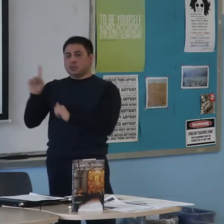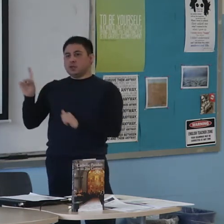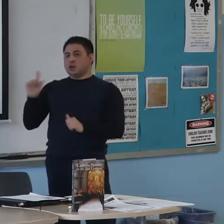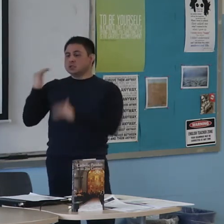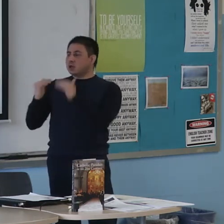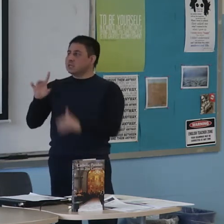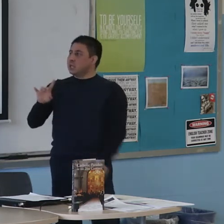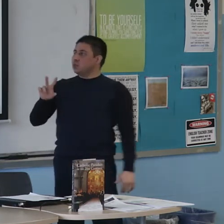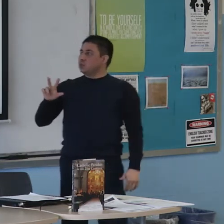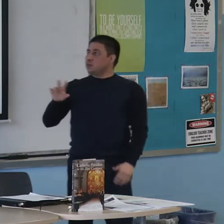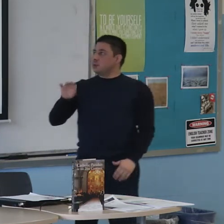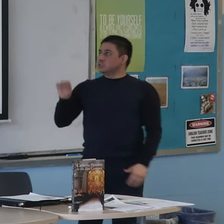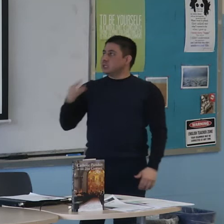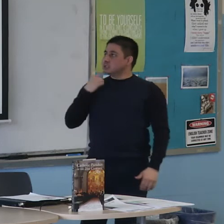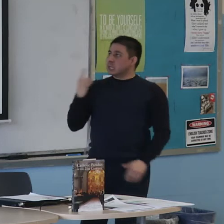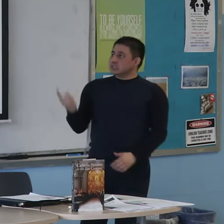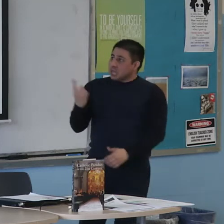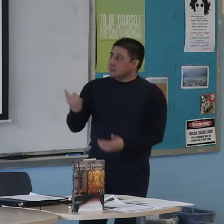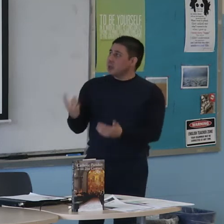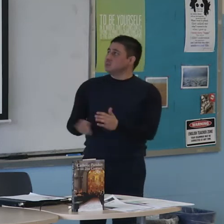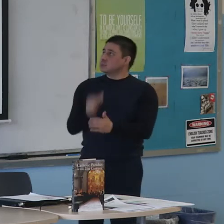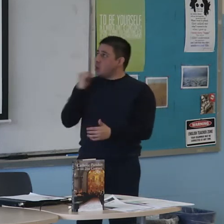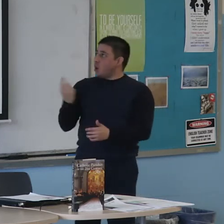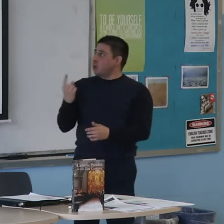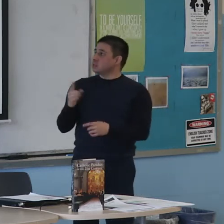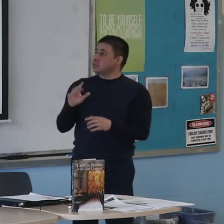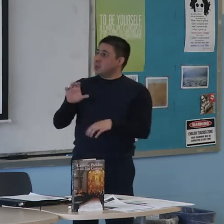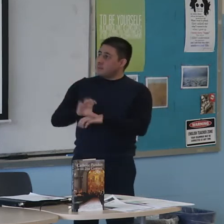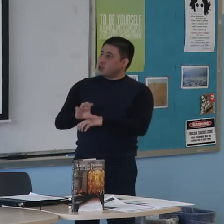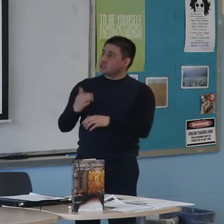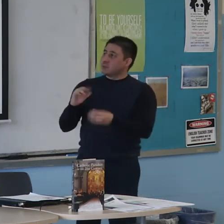saying, "somewhat always." "Does the parish have a way to include those with a